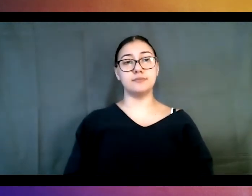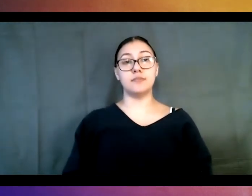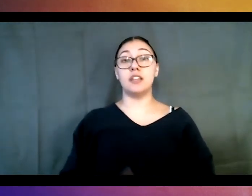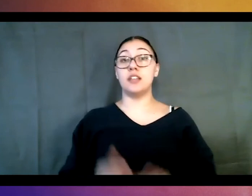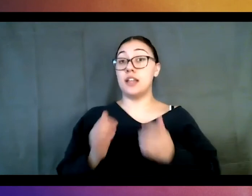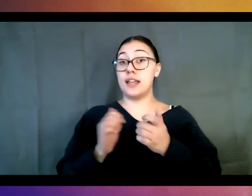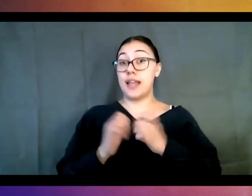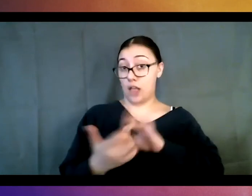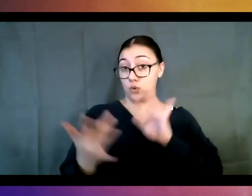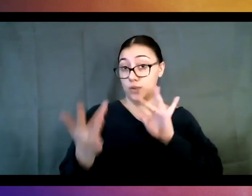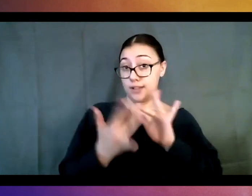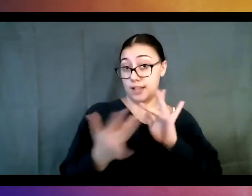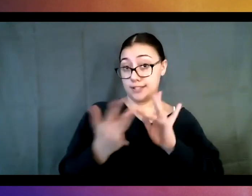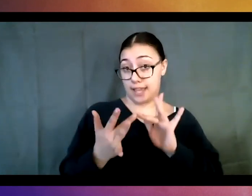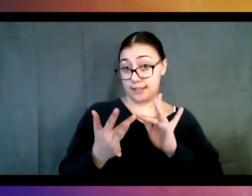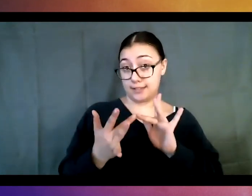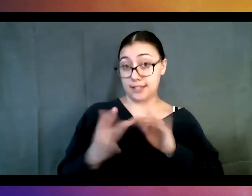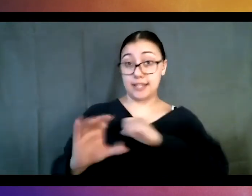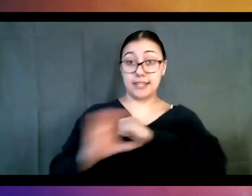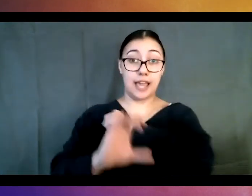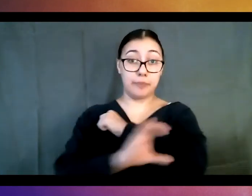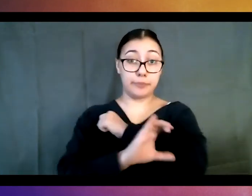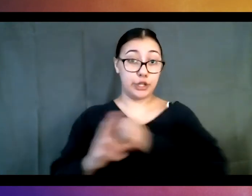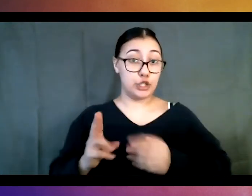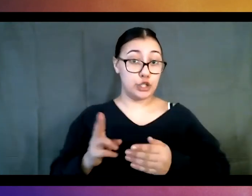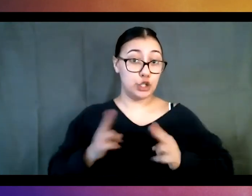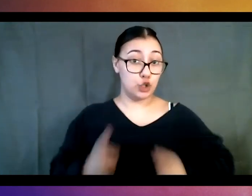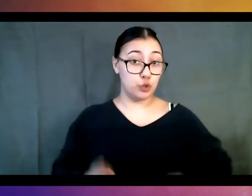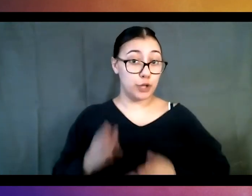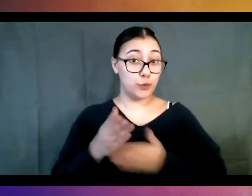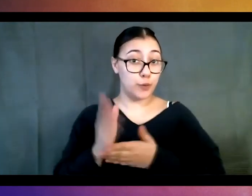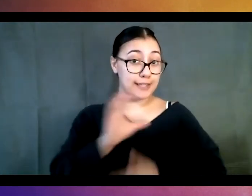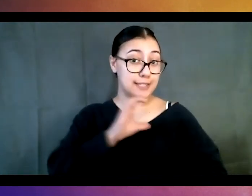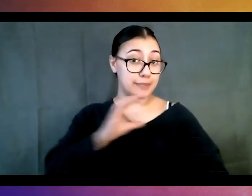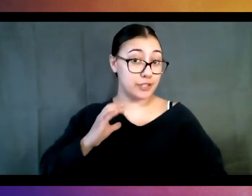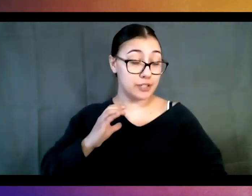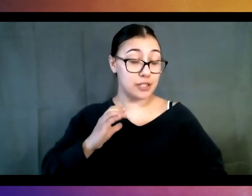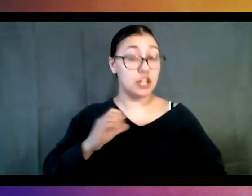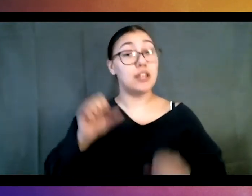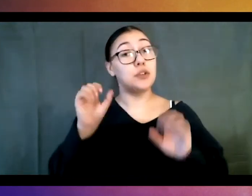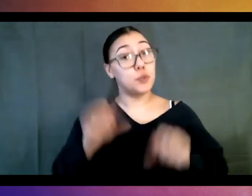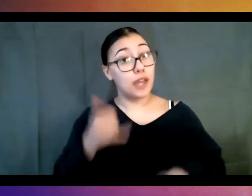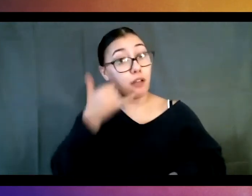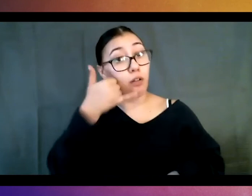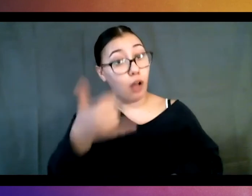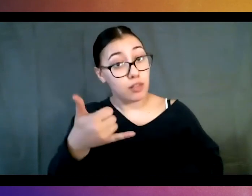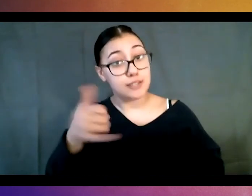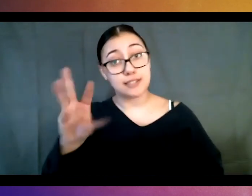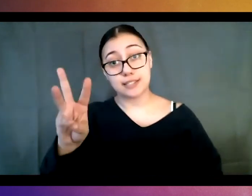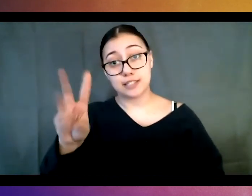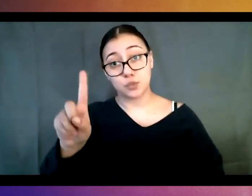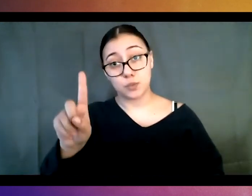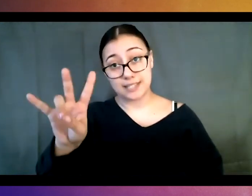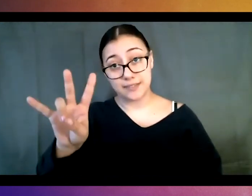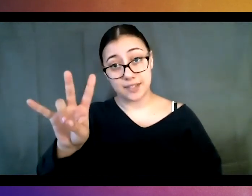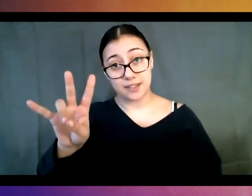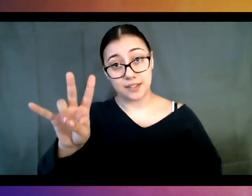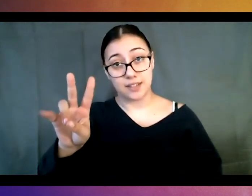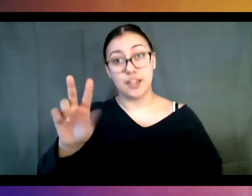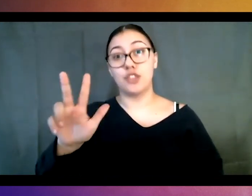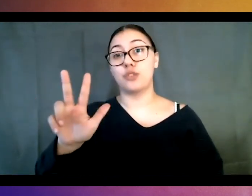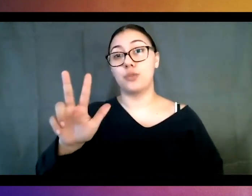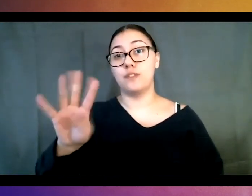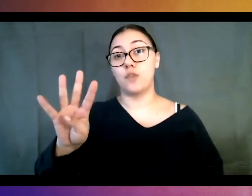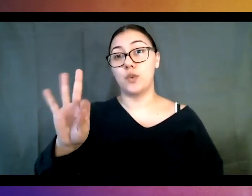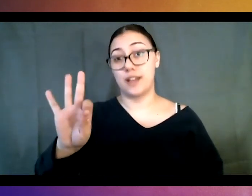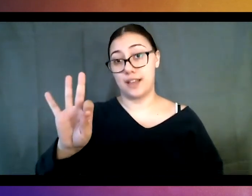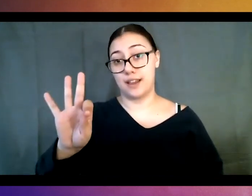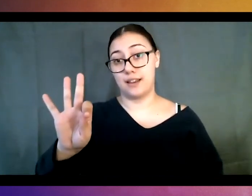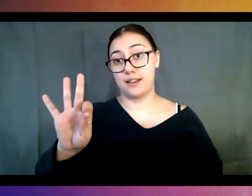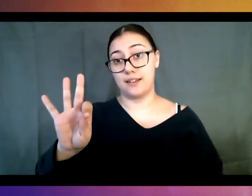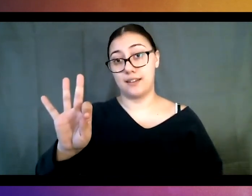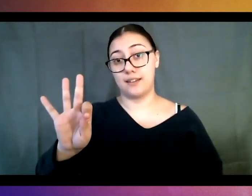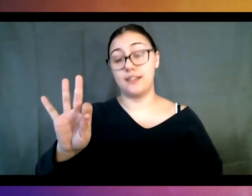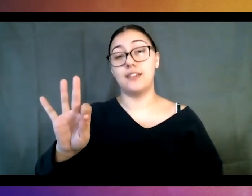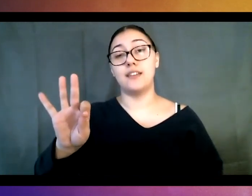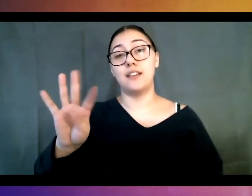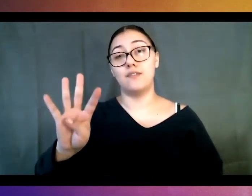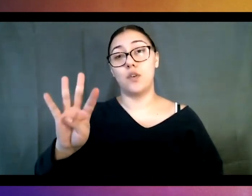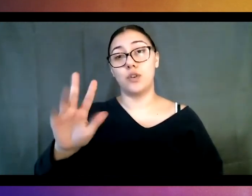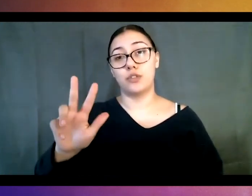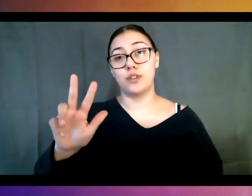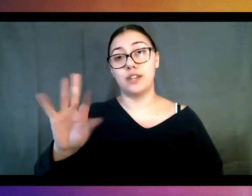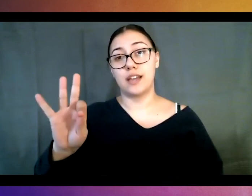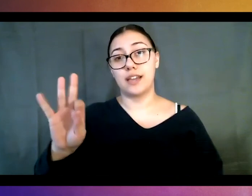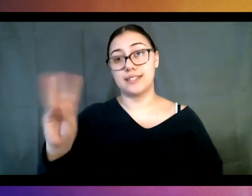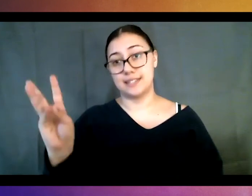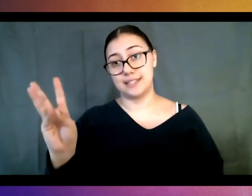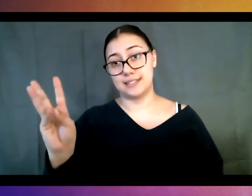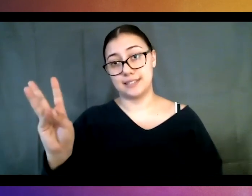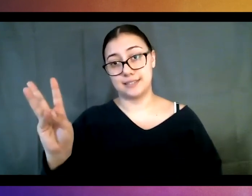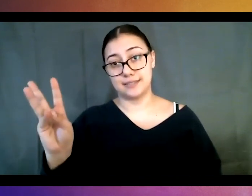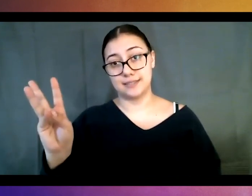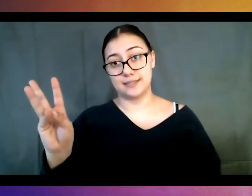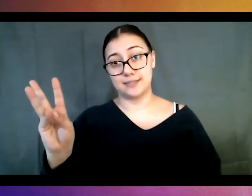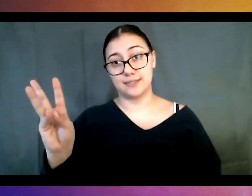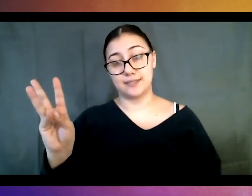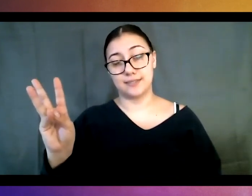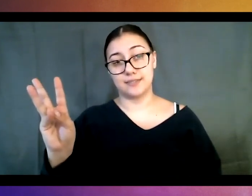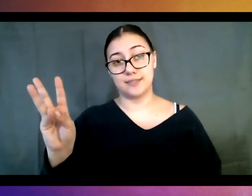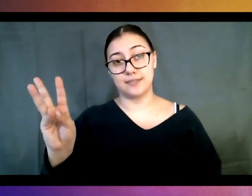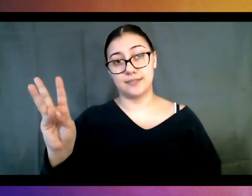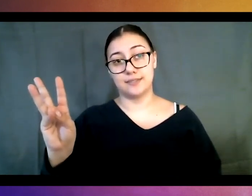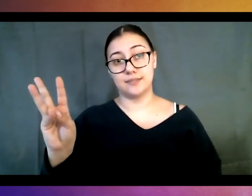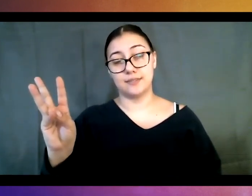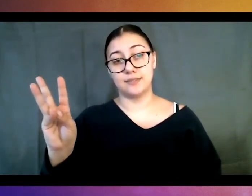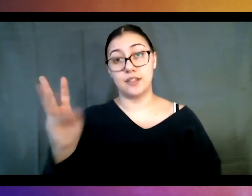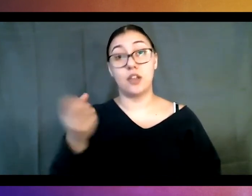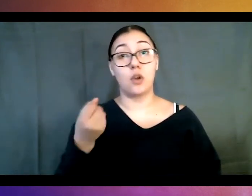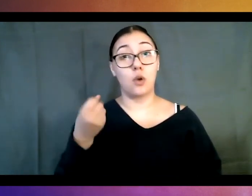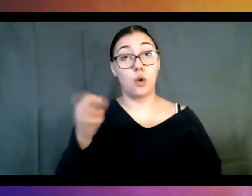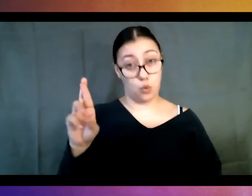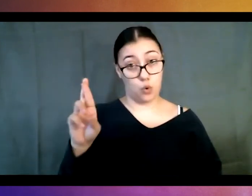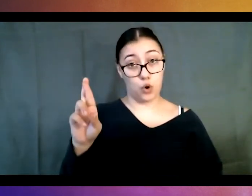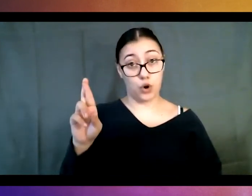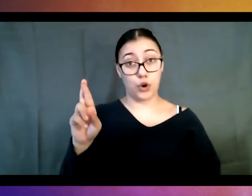you can call us at 617 349 4396 or send an email